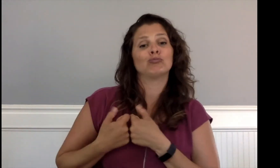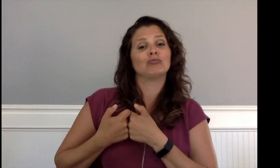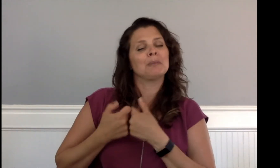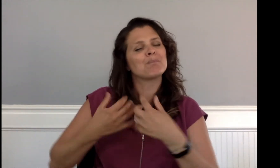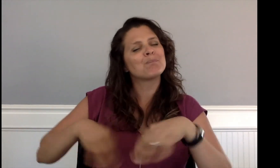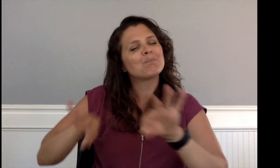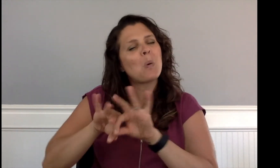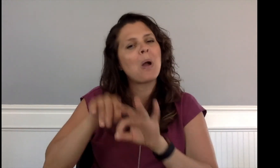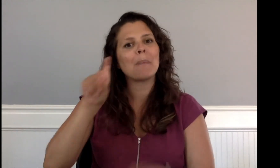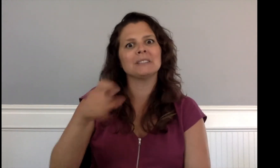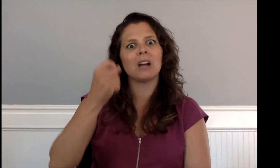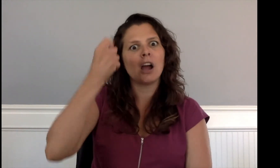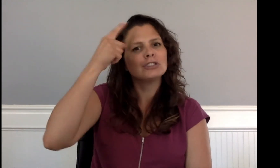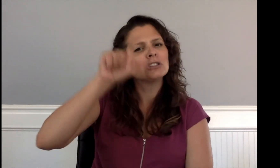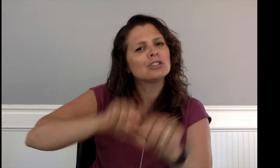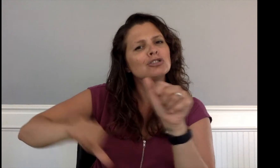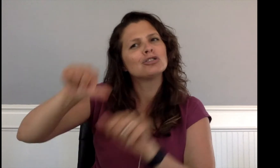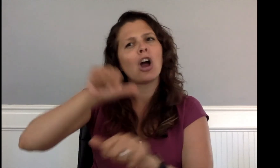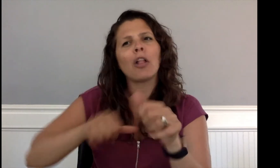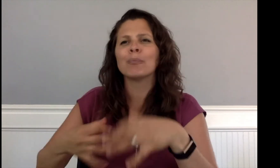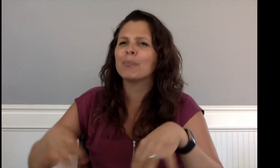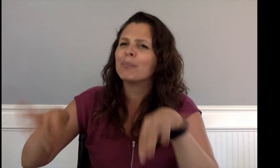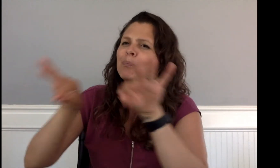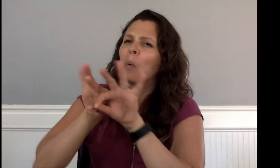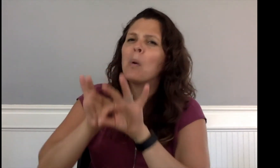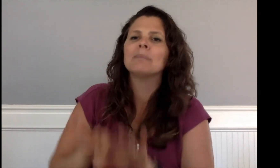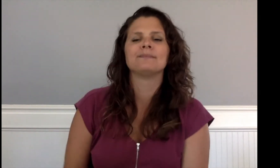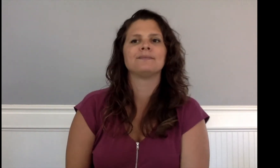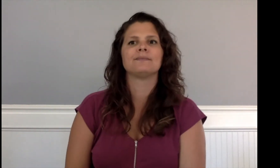Charlie. Sweethearts should understand each other!"